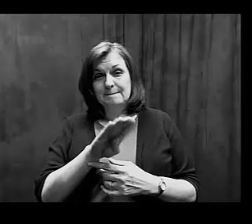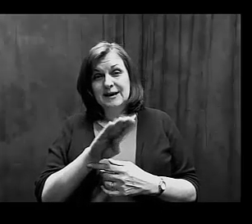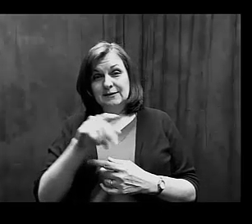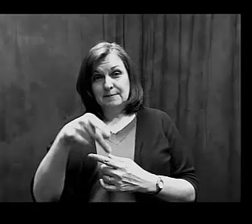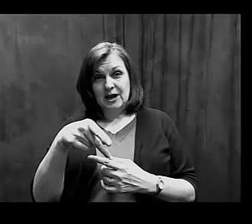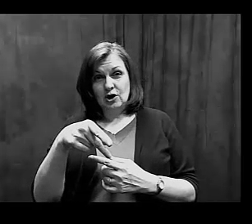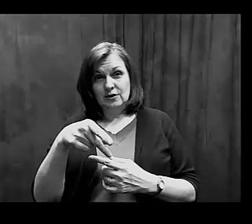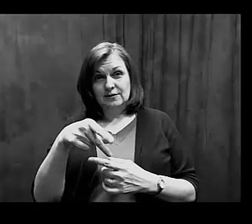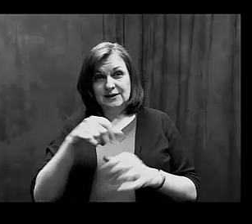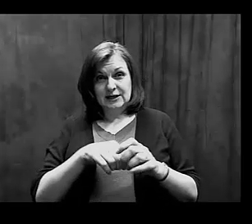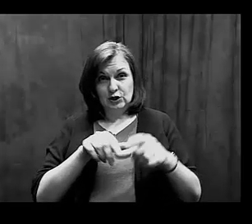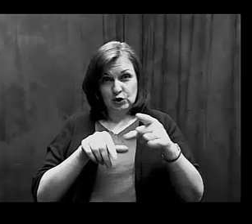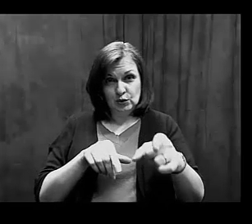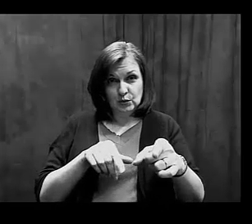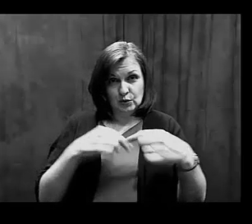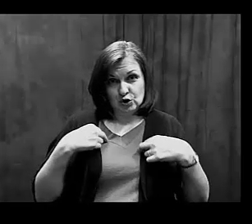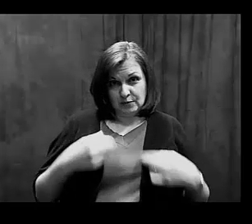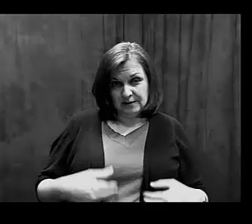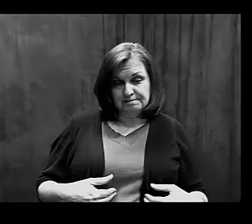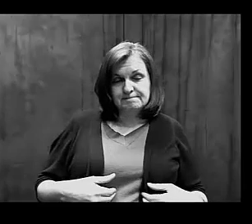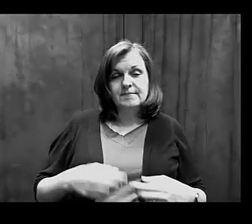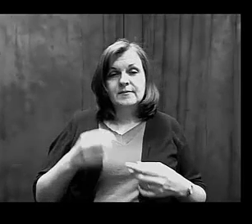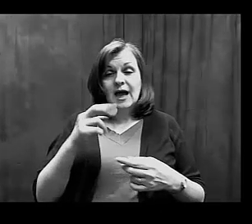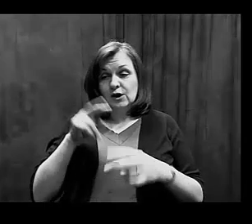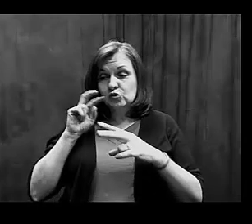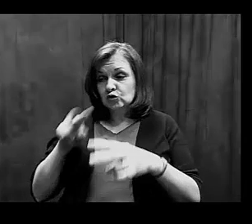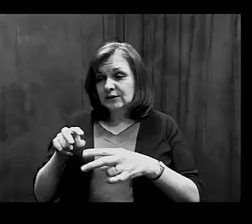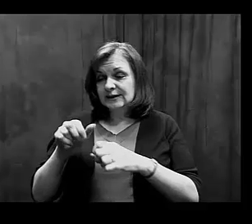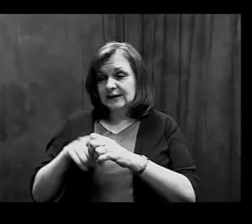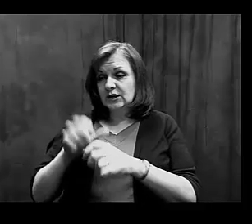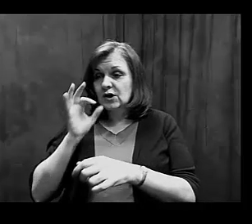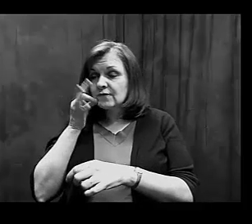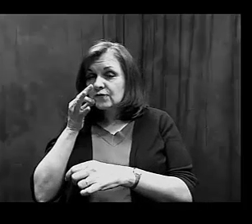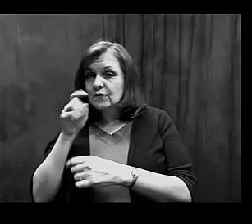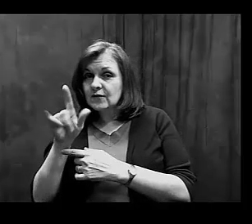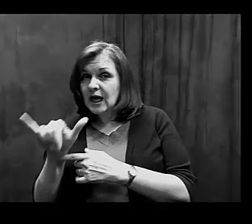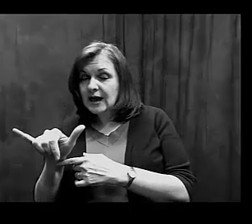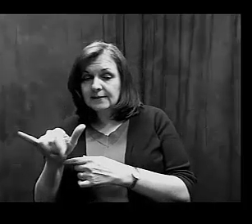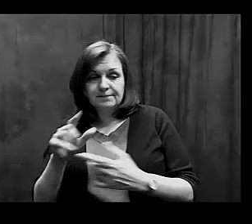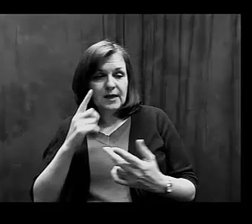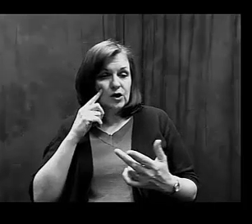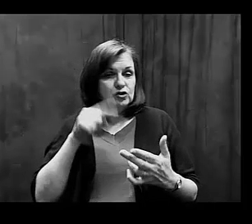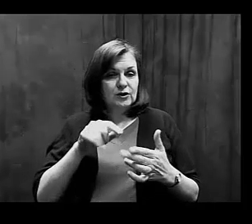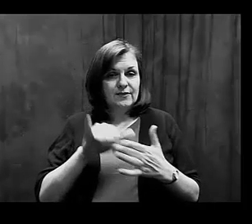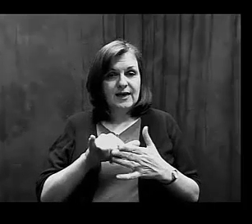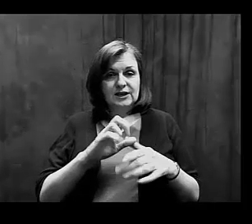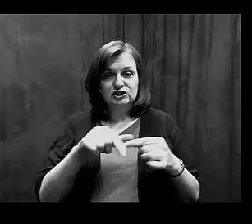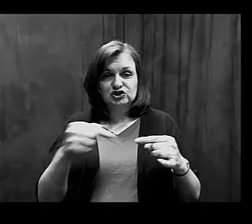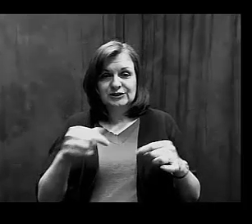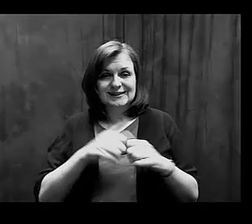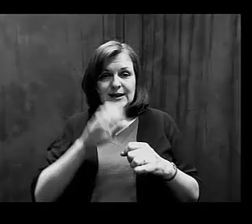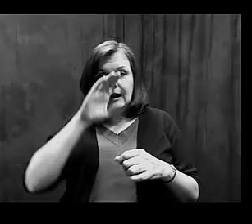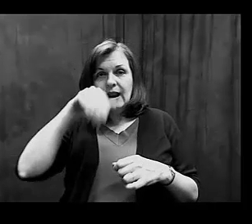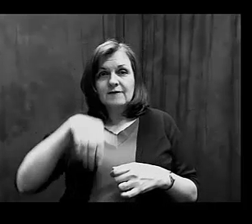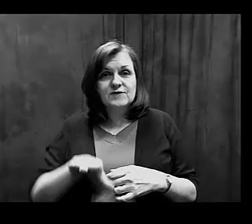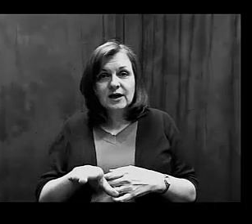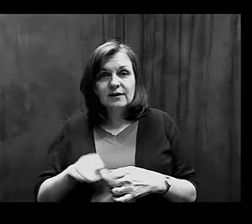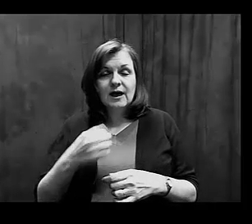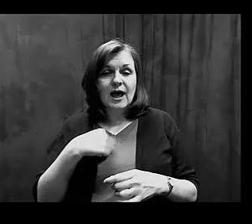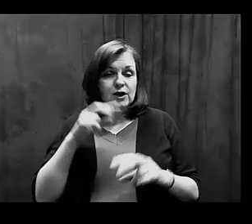I can look at them in a fruit fly I can look at them in an elephant I can look at them